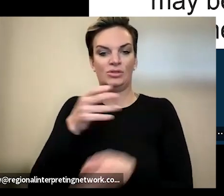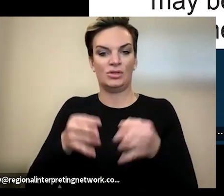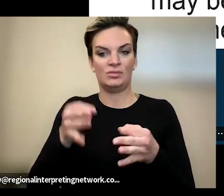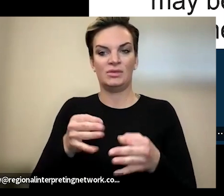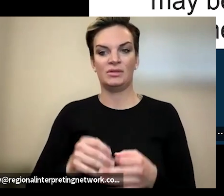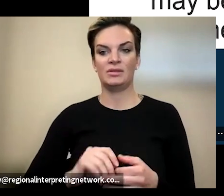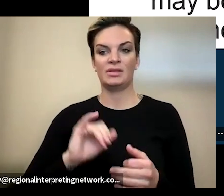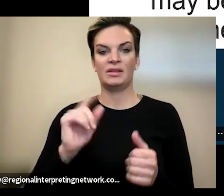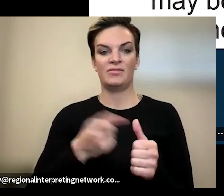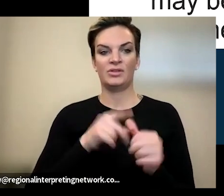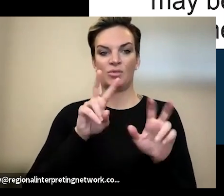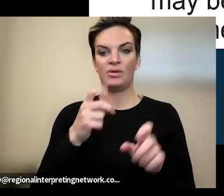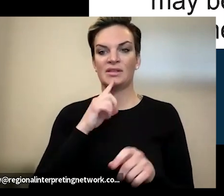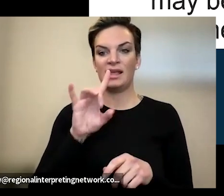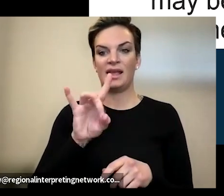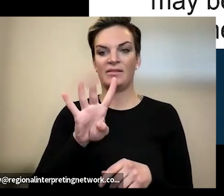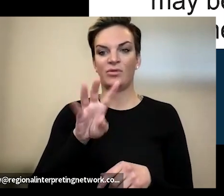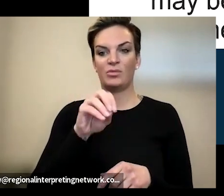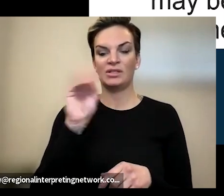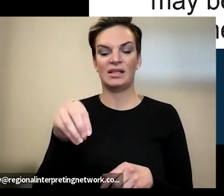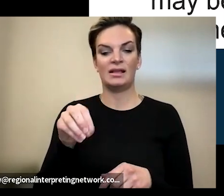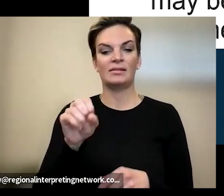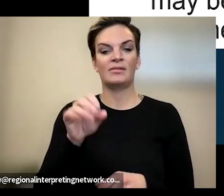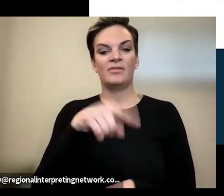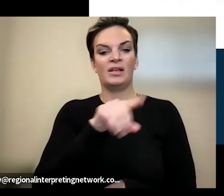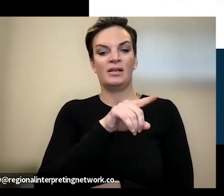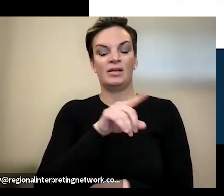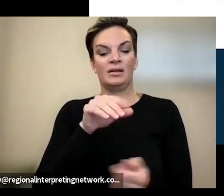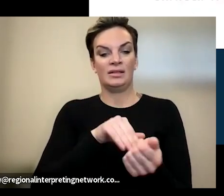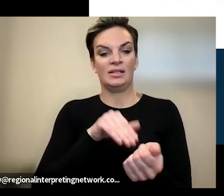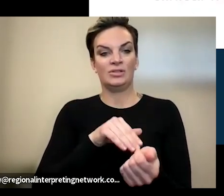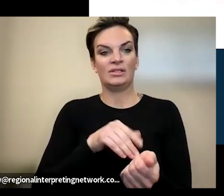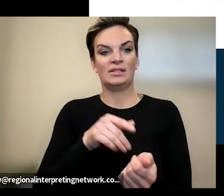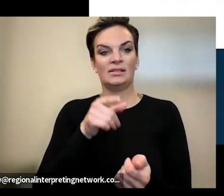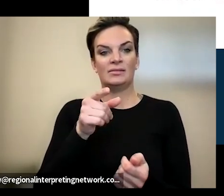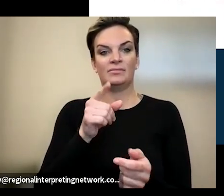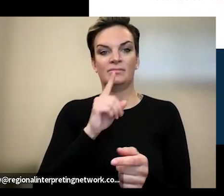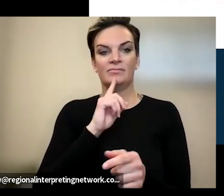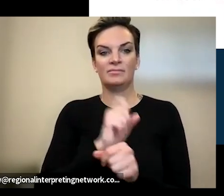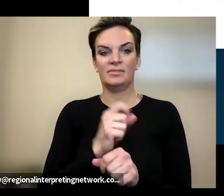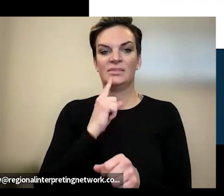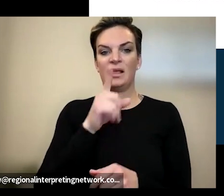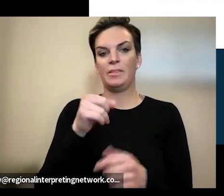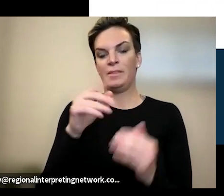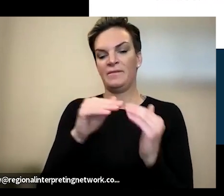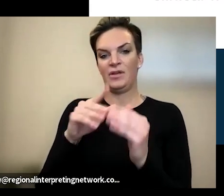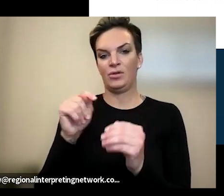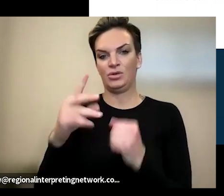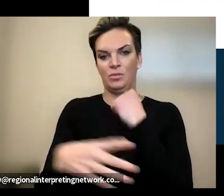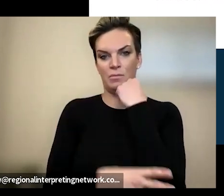quote says, "84% of clinicians rate their patients fair to poor at appraising the quality of the